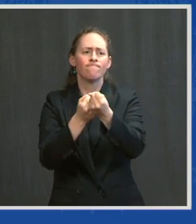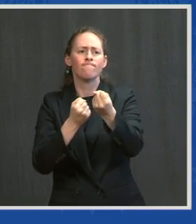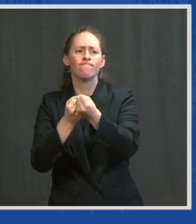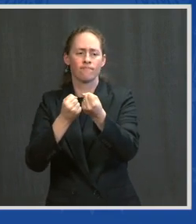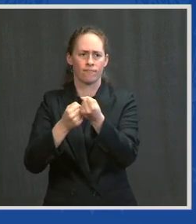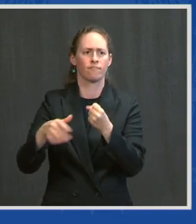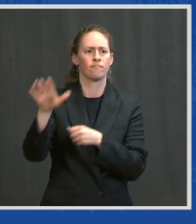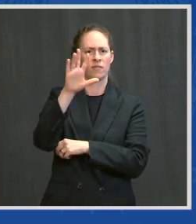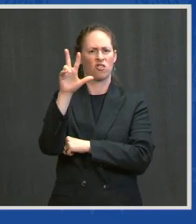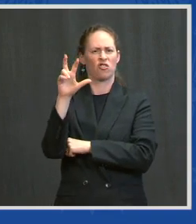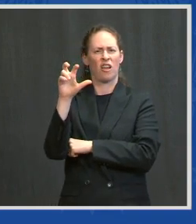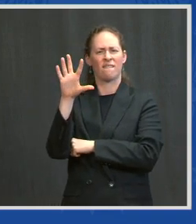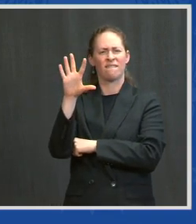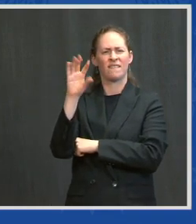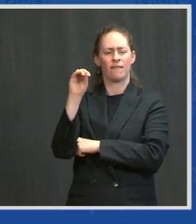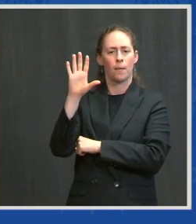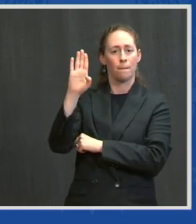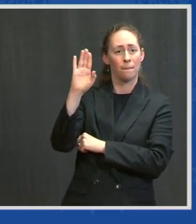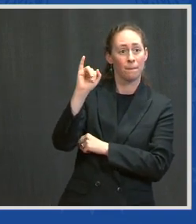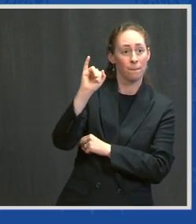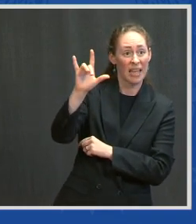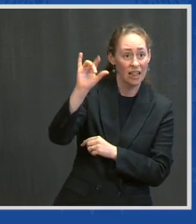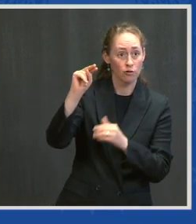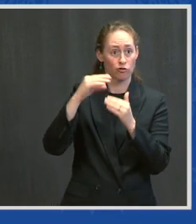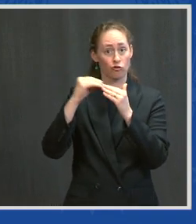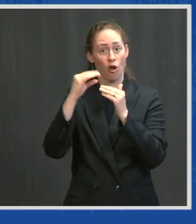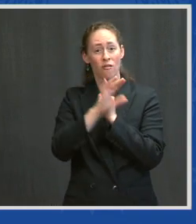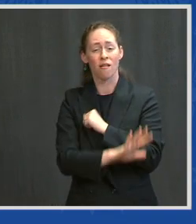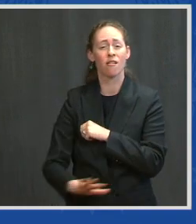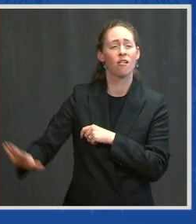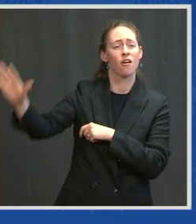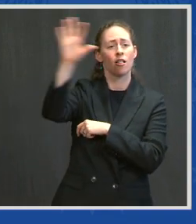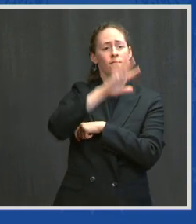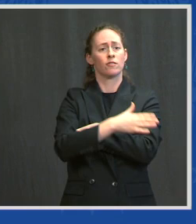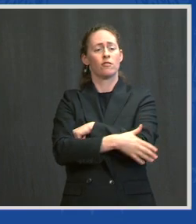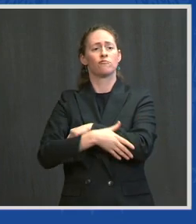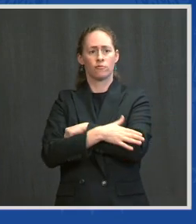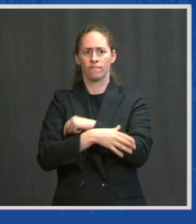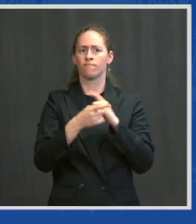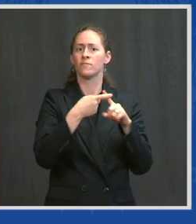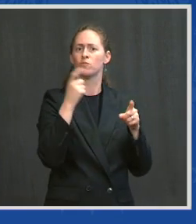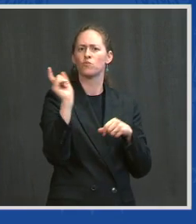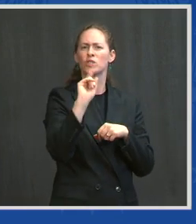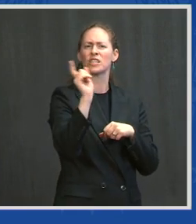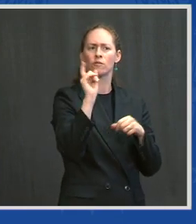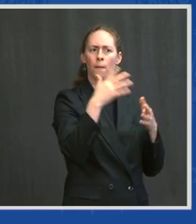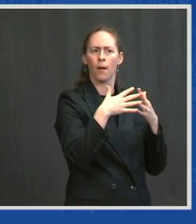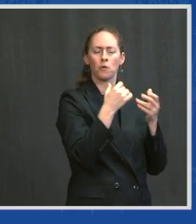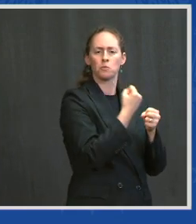nationally that the American Rescue Plan has available to help reduce crime and address the root causes.